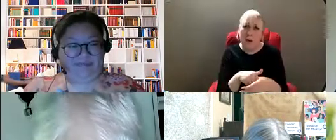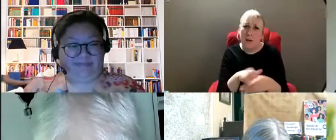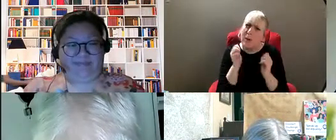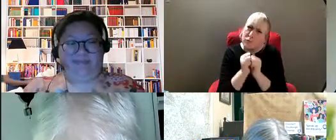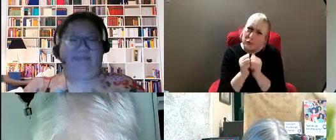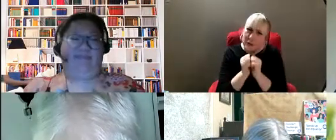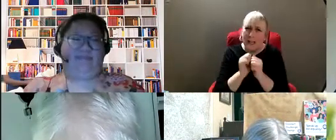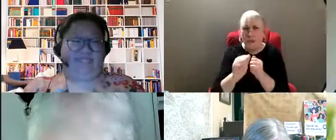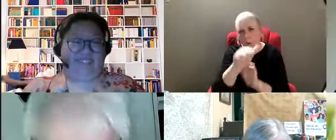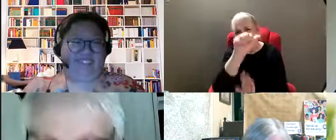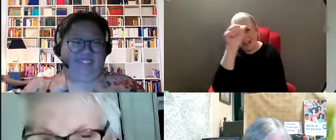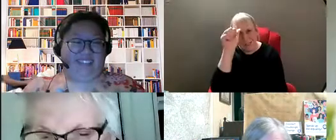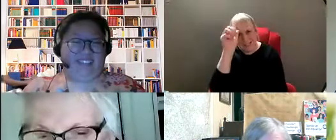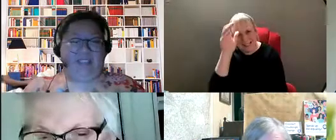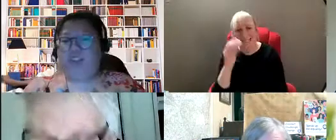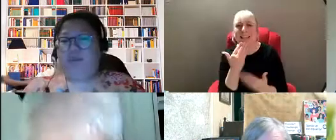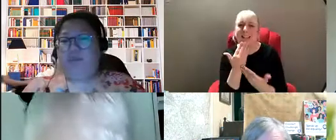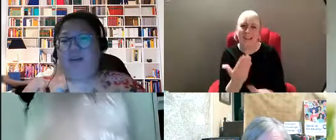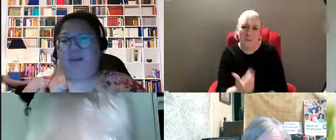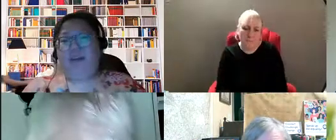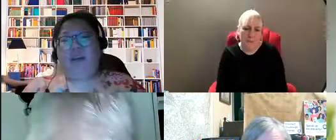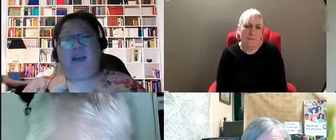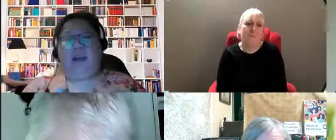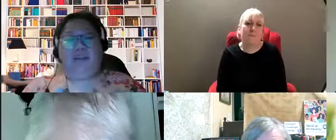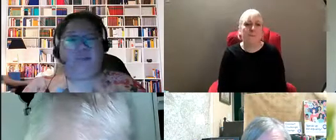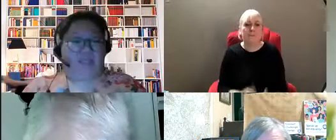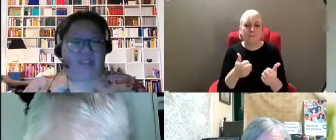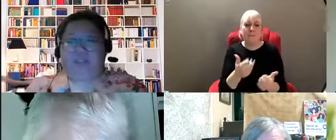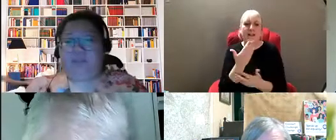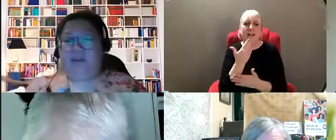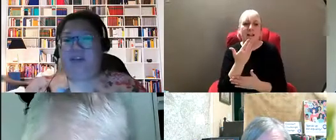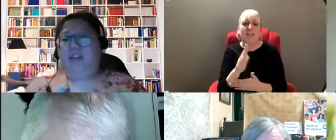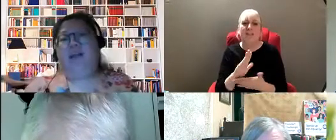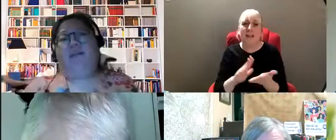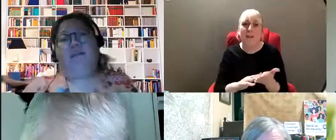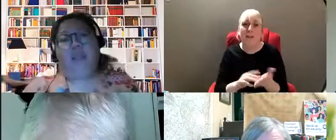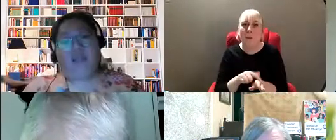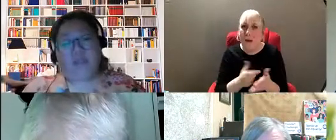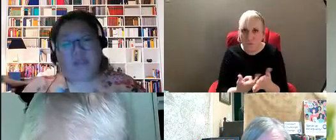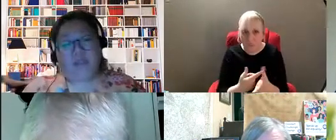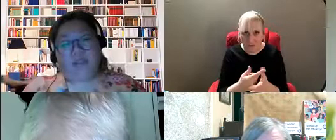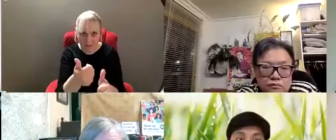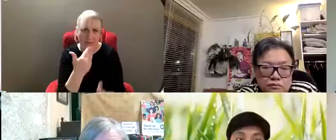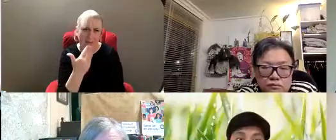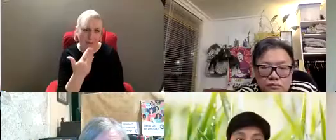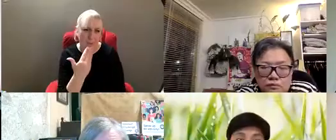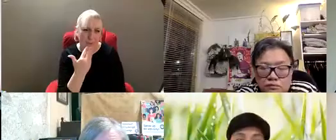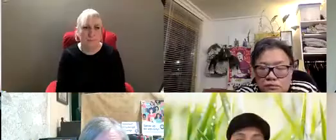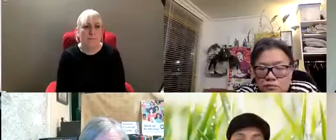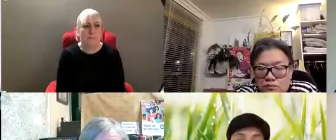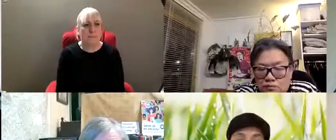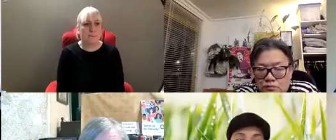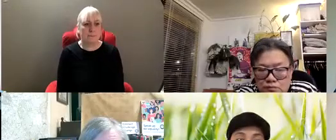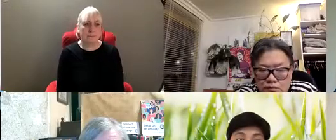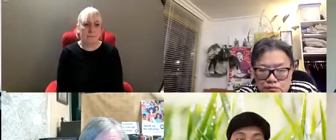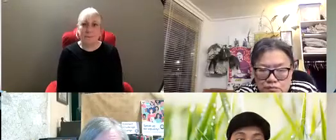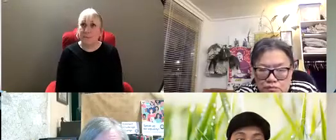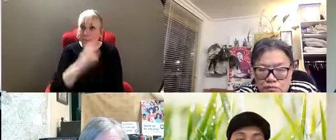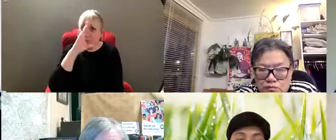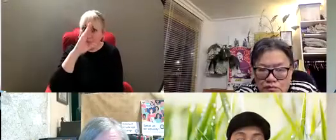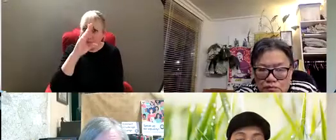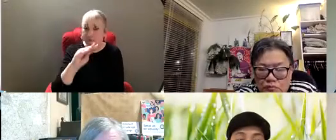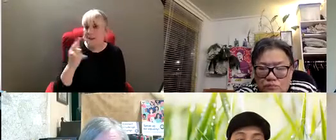thank you thank you maya and thank you so much um there is a a a note in the chat books that